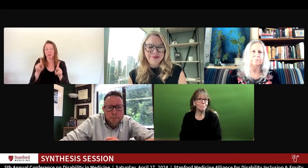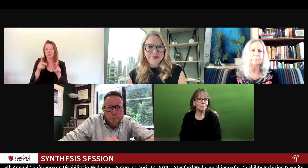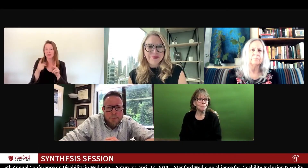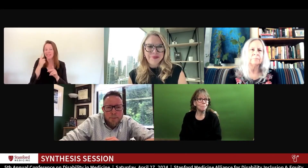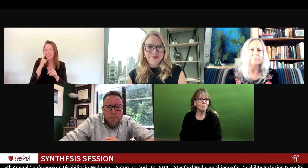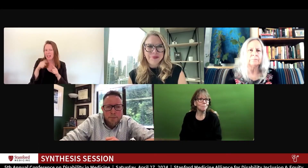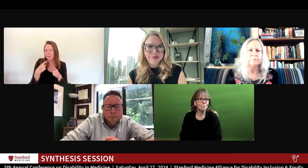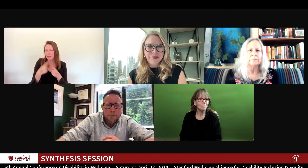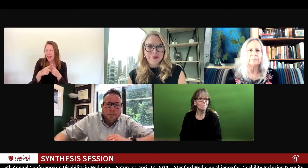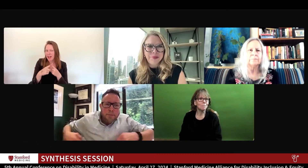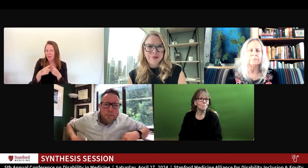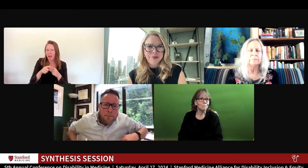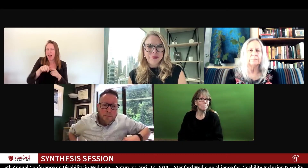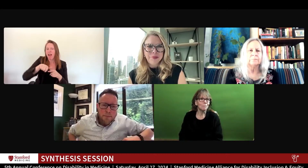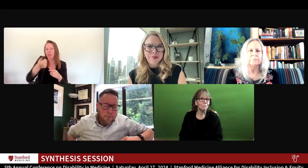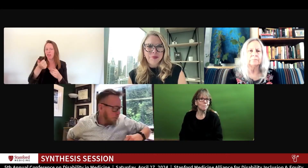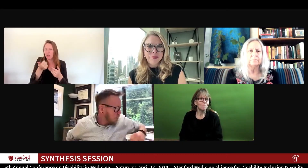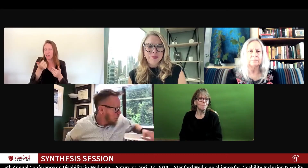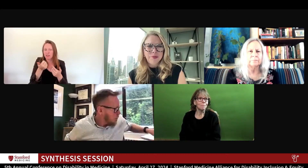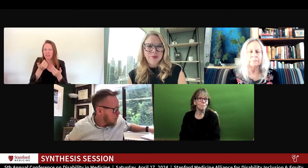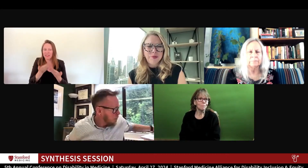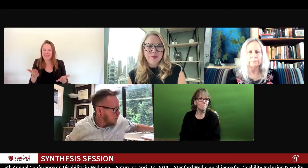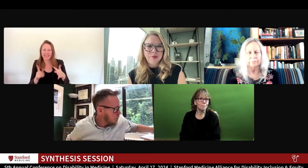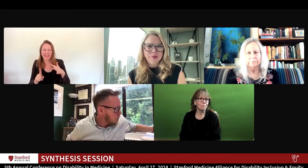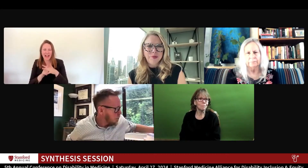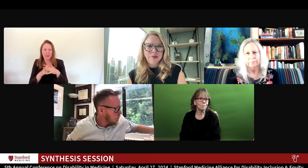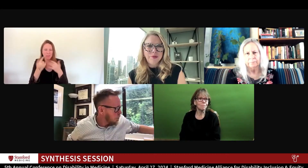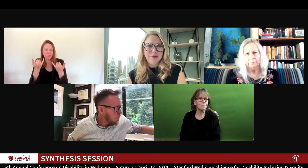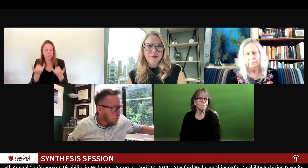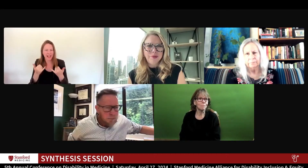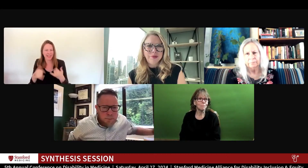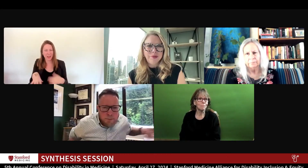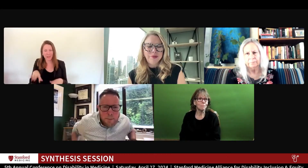Alina Engelman: So now let's take the opportunity to think about other things that might